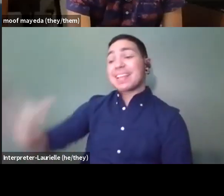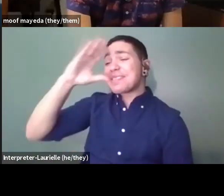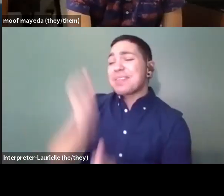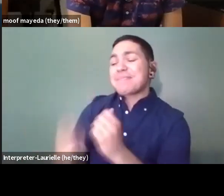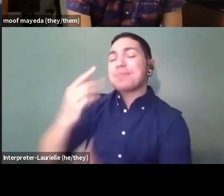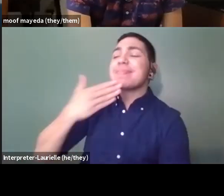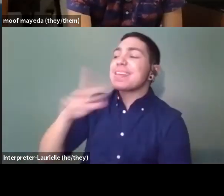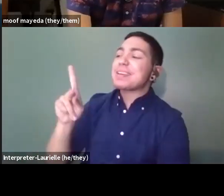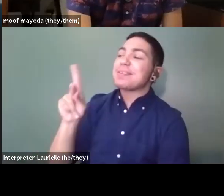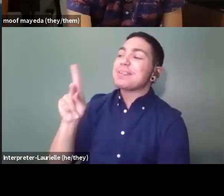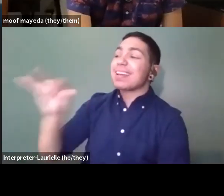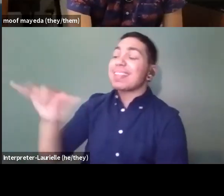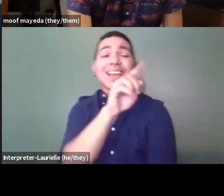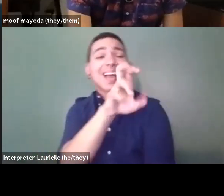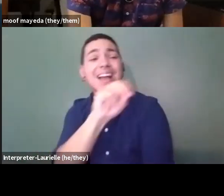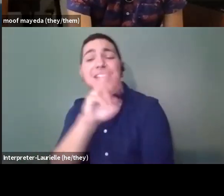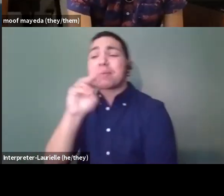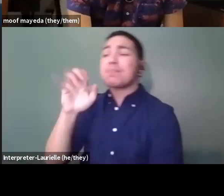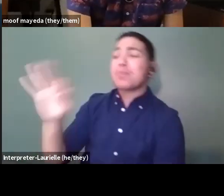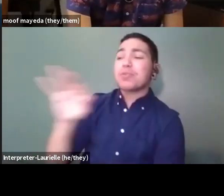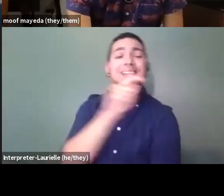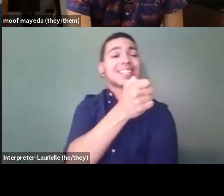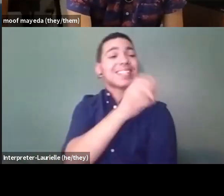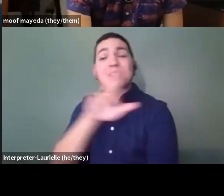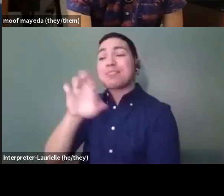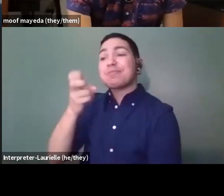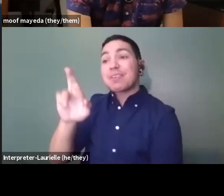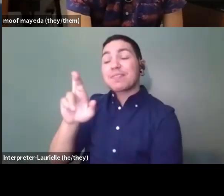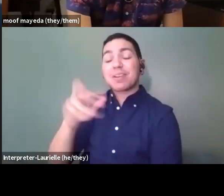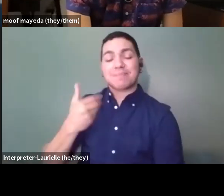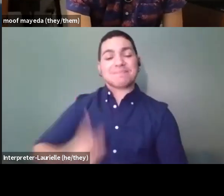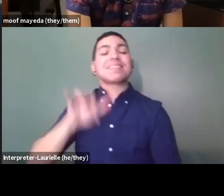in particular. So I'm sure some of you are asking what you can do to help